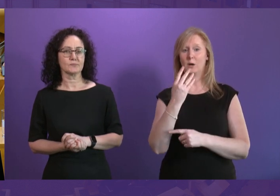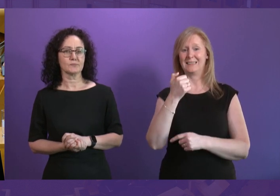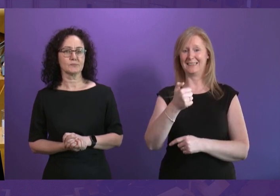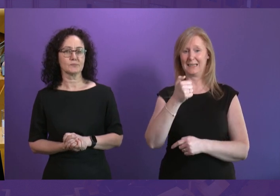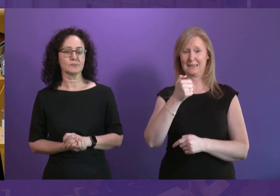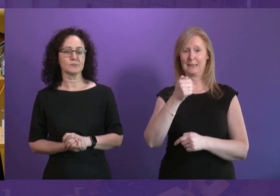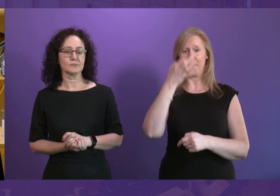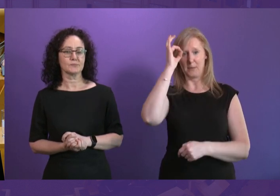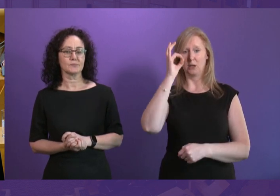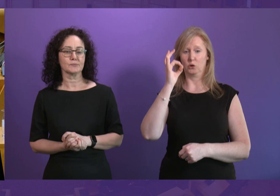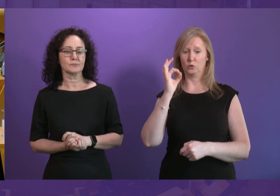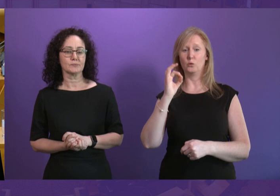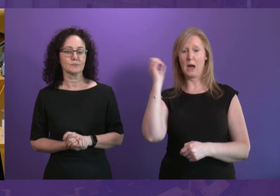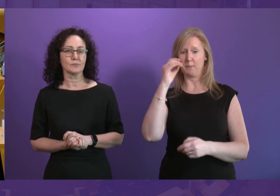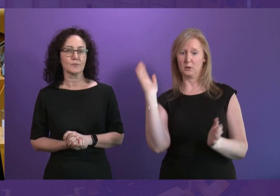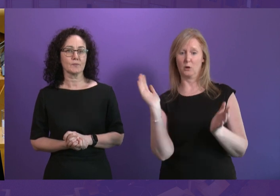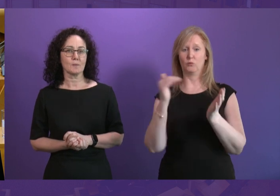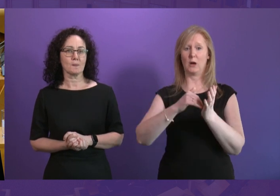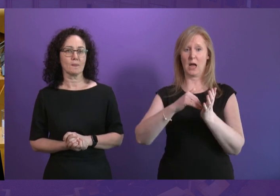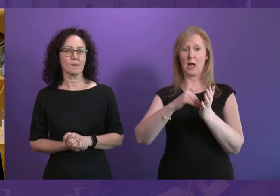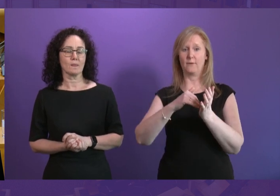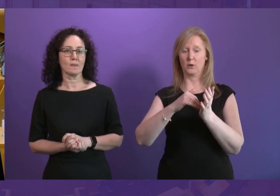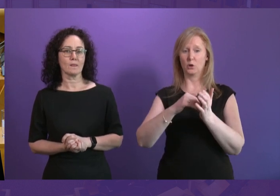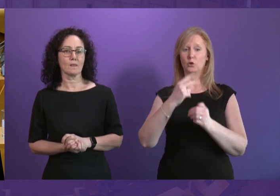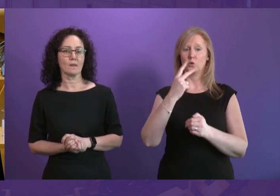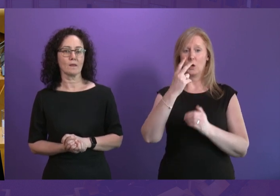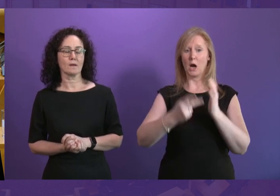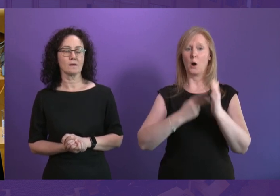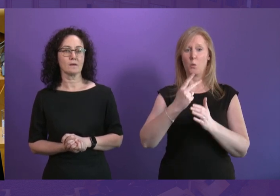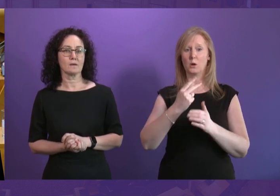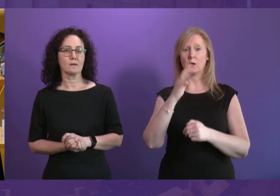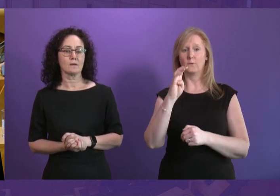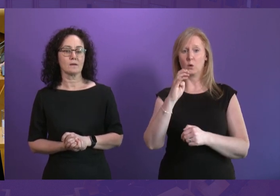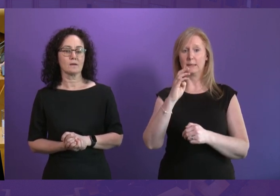response unit to attend and two hours and 14 minutes for an ambulance to follow up.